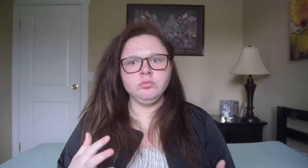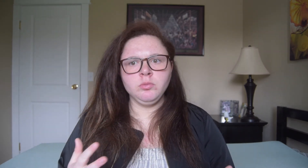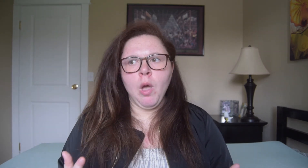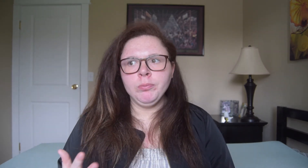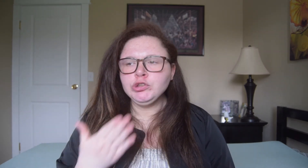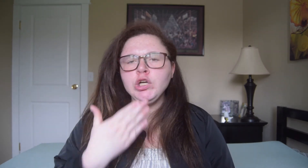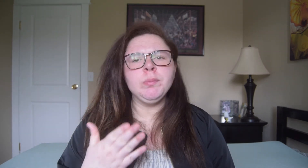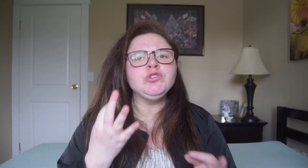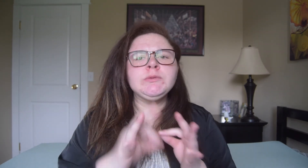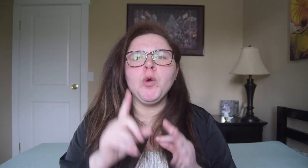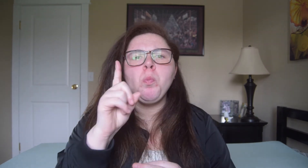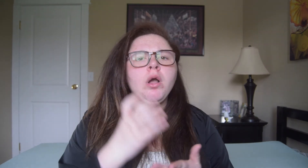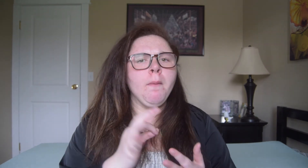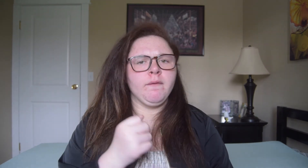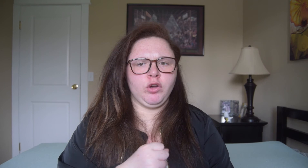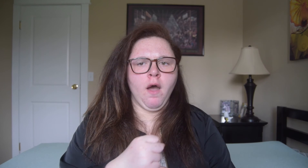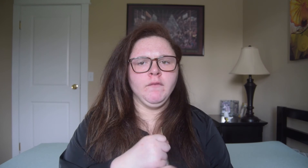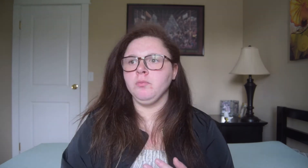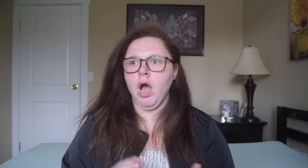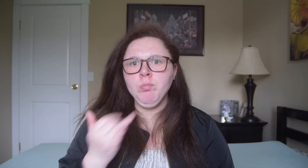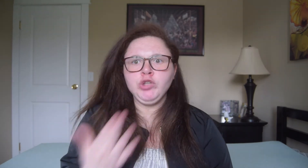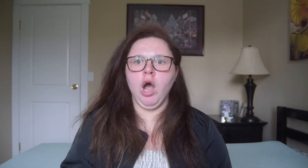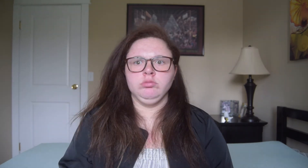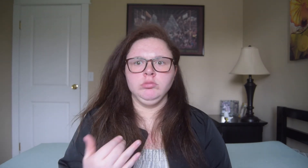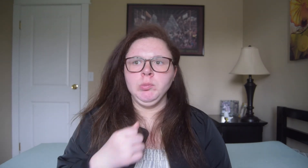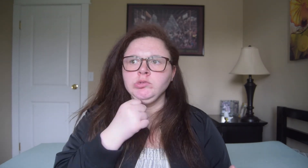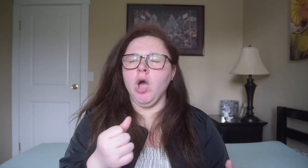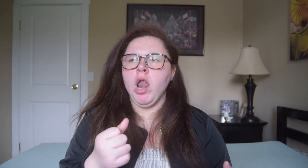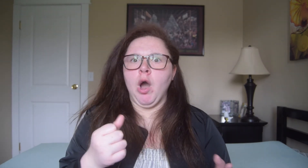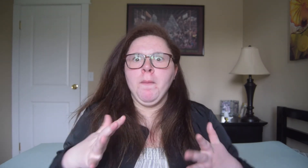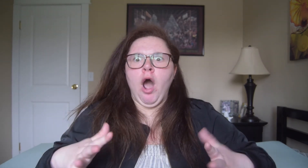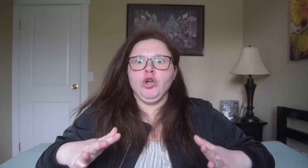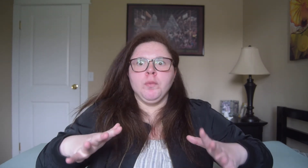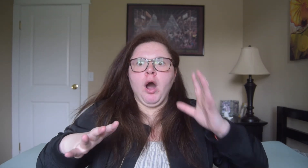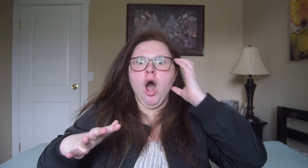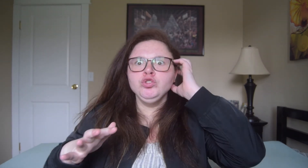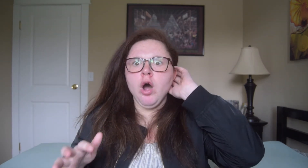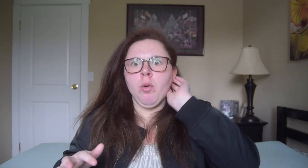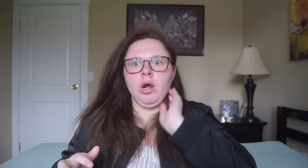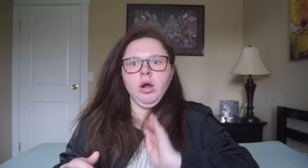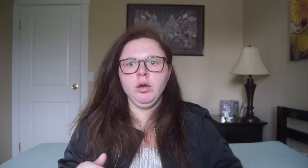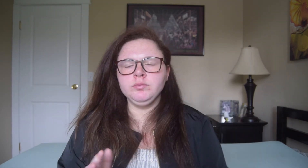It was good and simple. One cup of coffee. It wasn't like, oh my gosh (anxiety shaking)